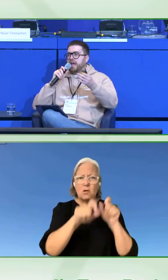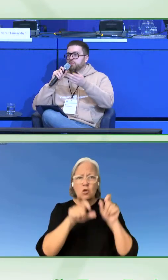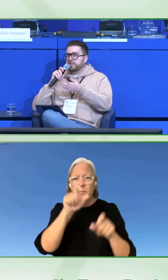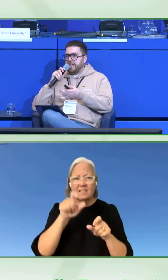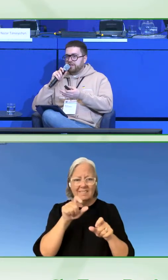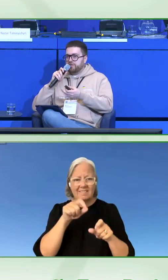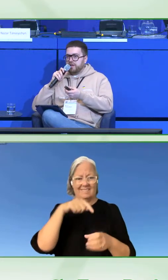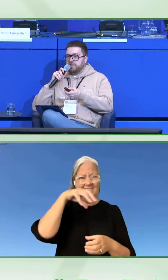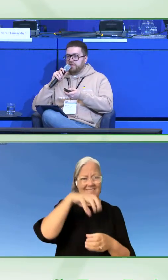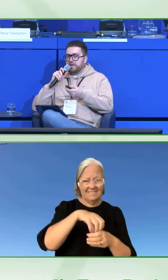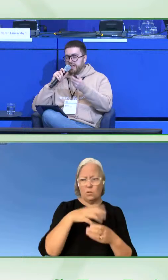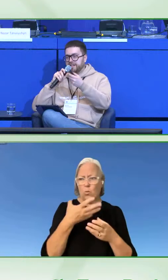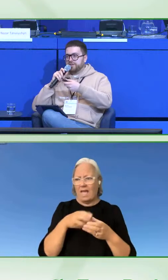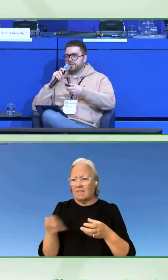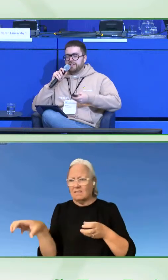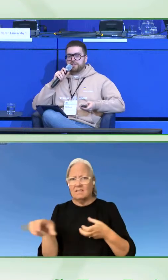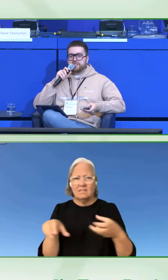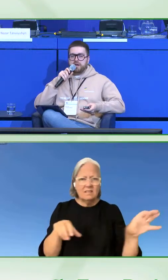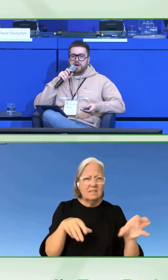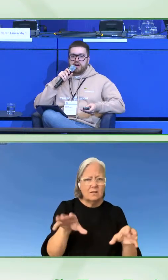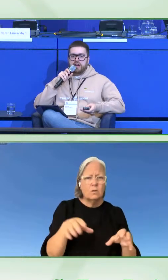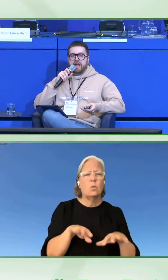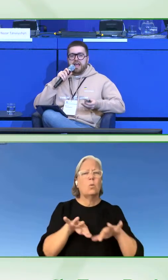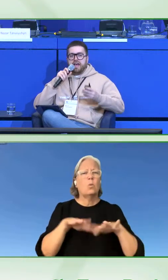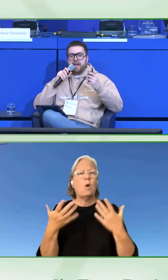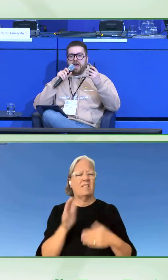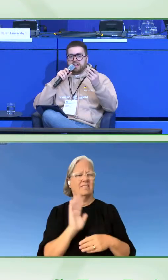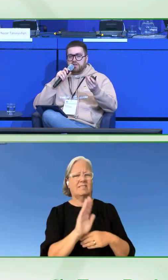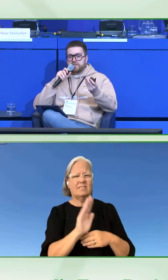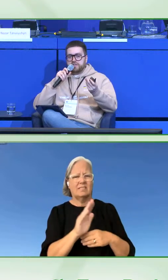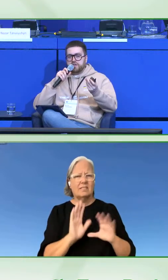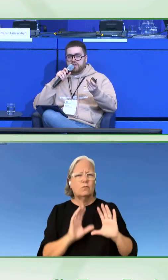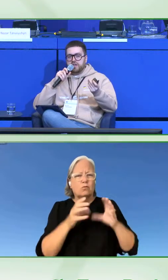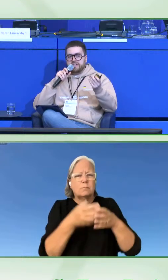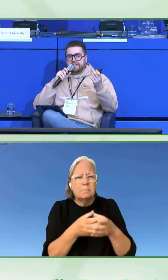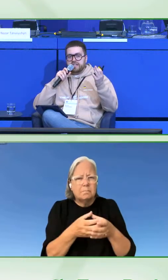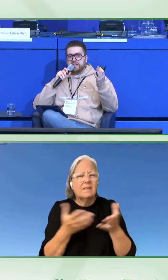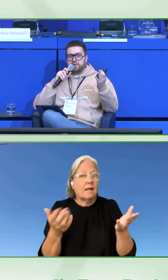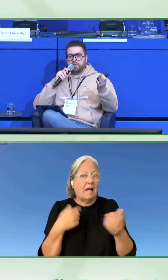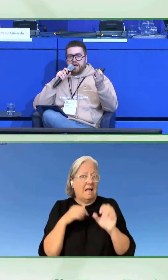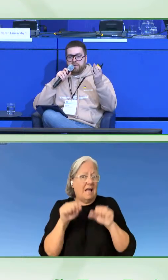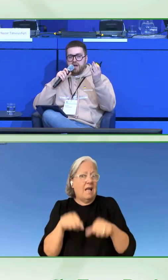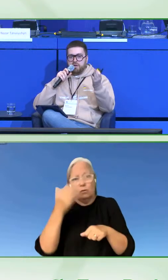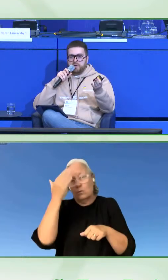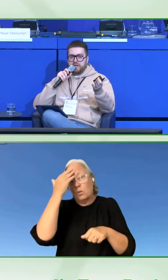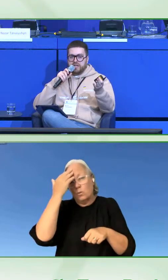in need of benefits, of social support.